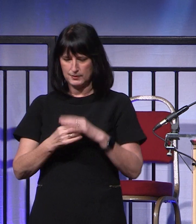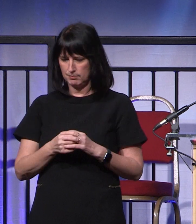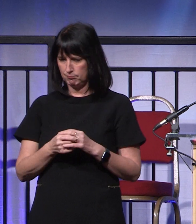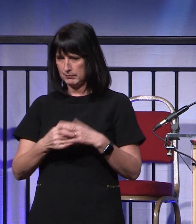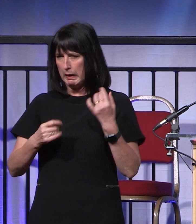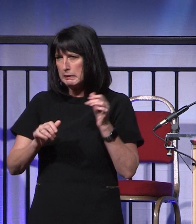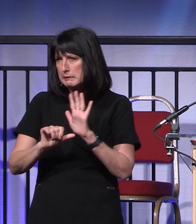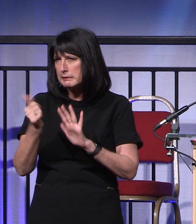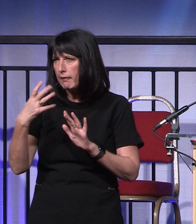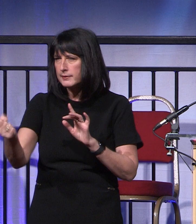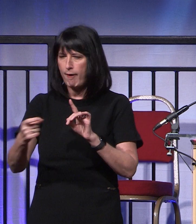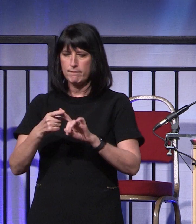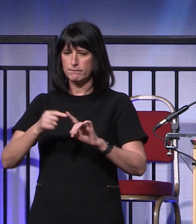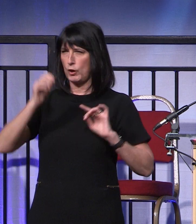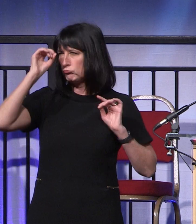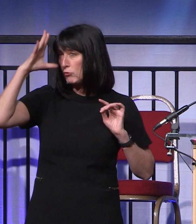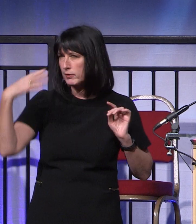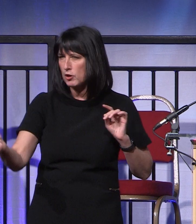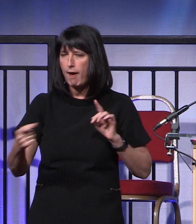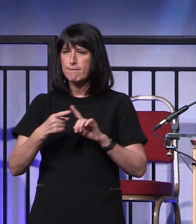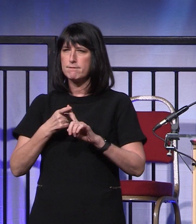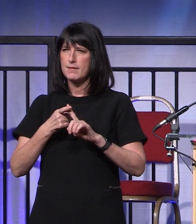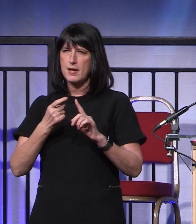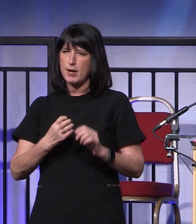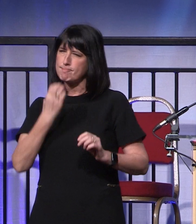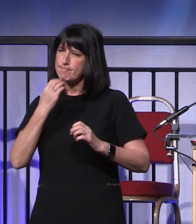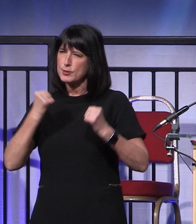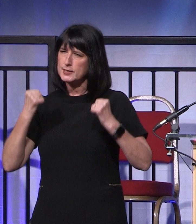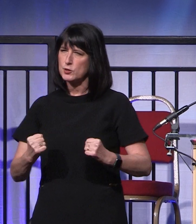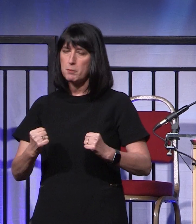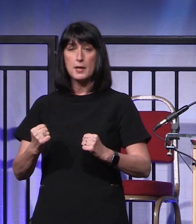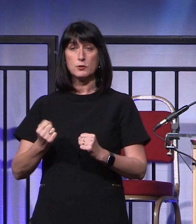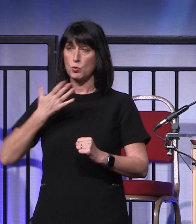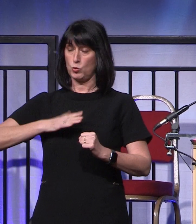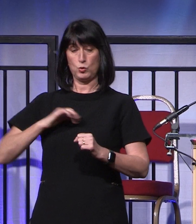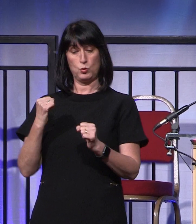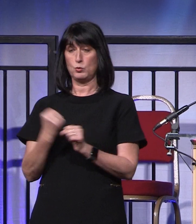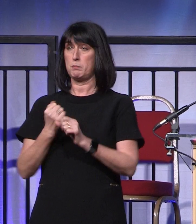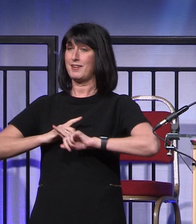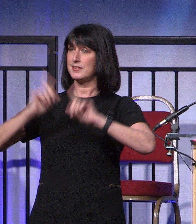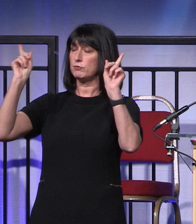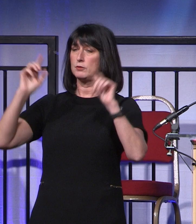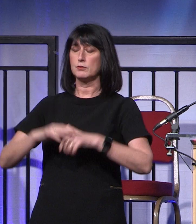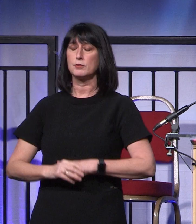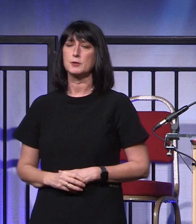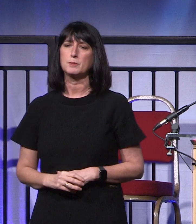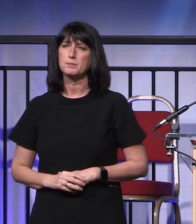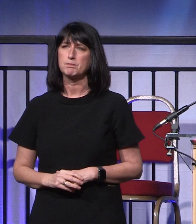knowledge and a determination to make a difference being a graduate is the end